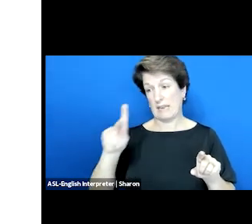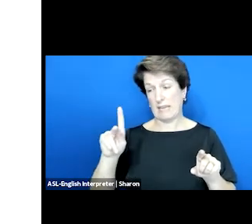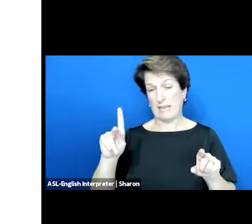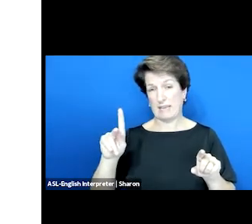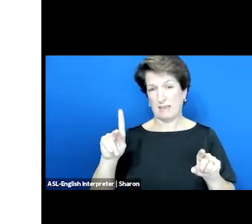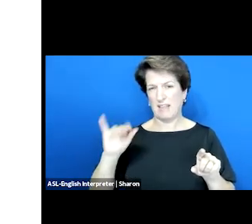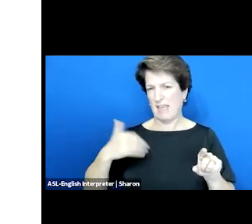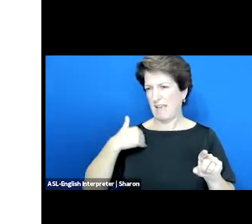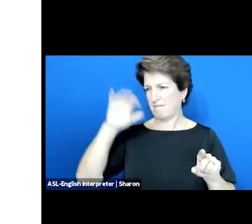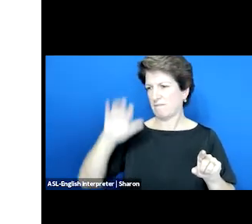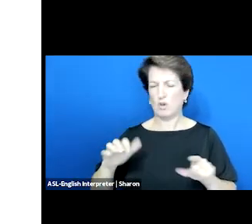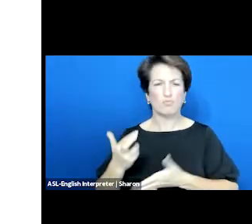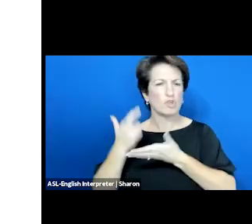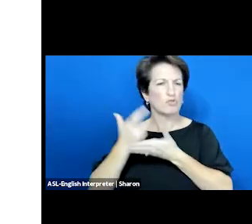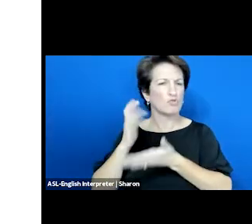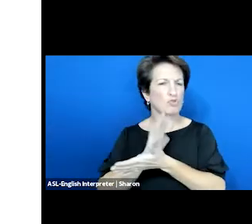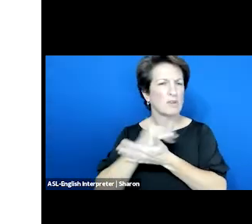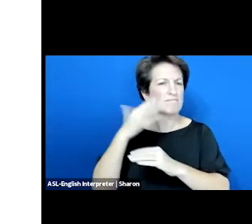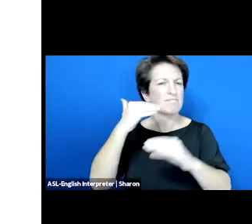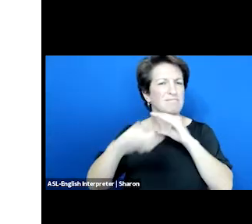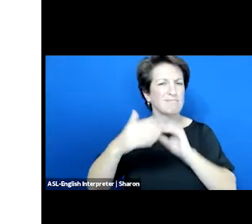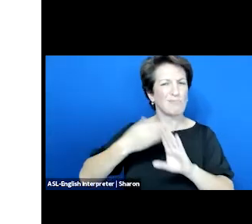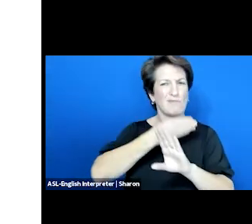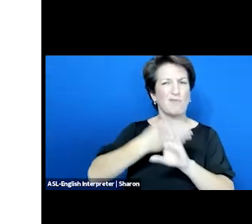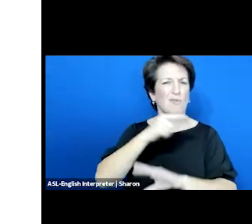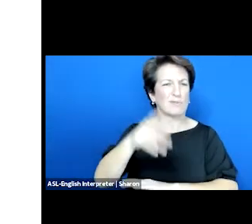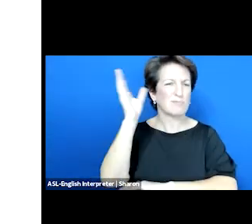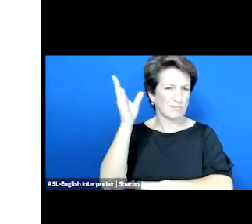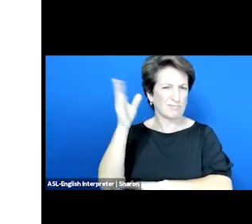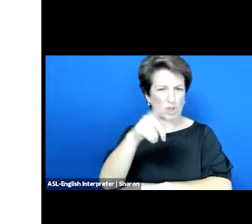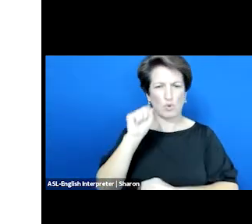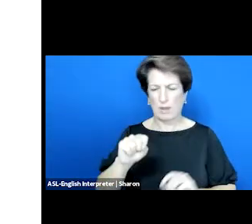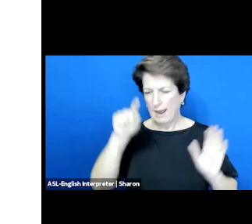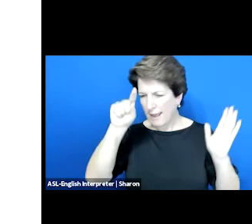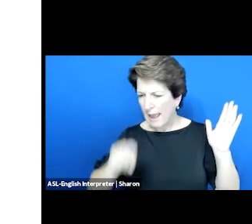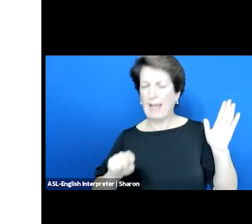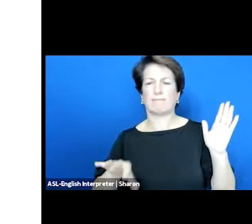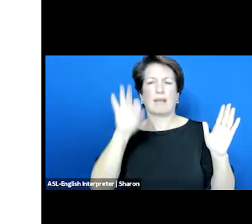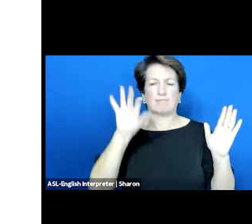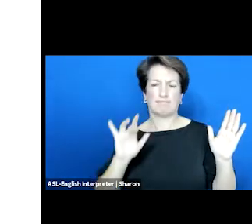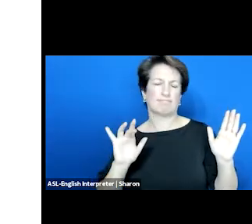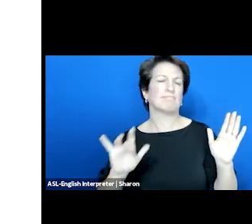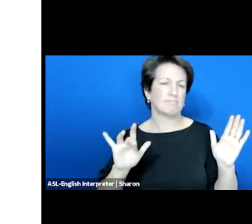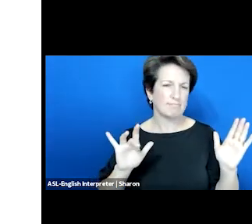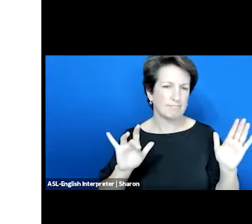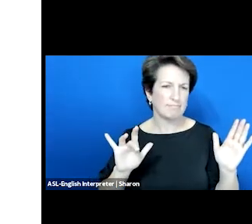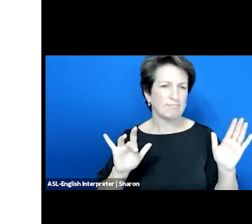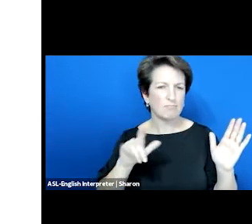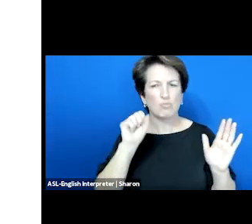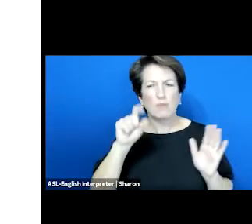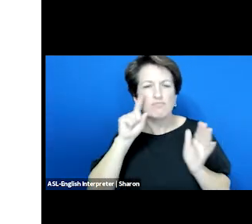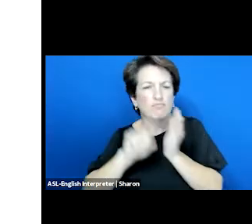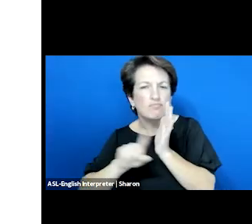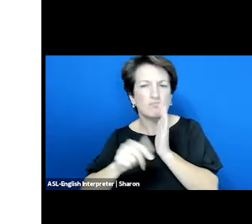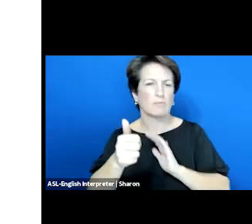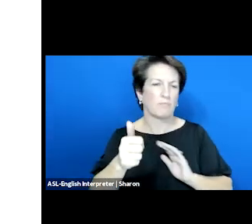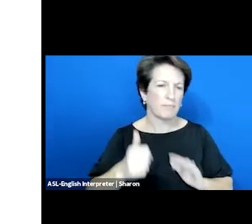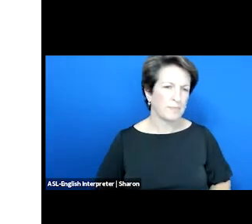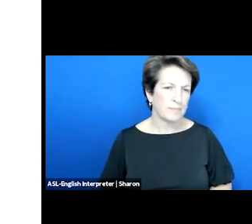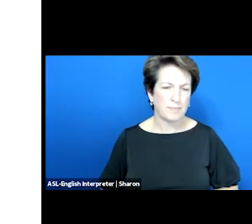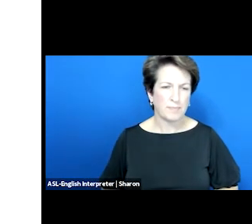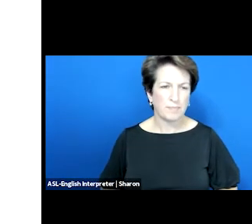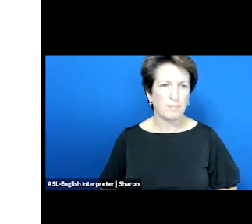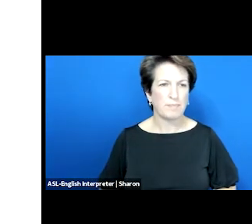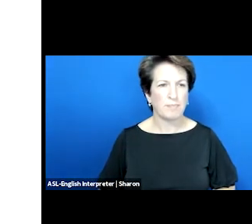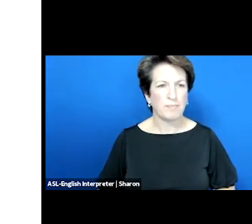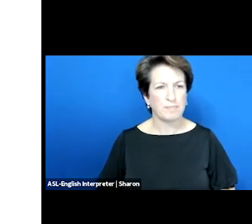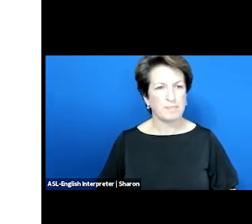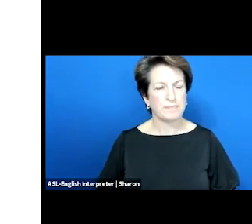care homes, retirement homes, eldercare lodges, and other congregate settings.